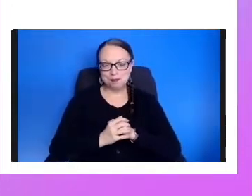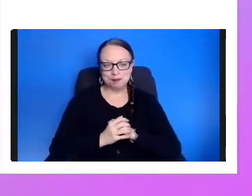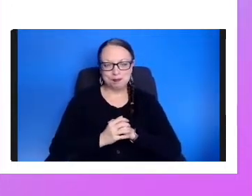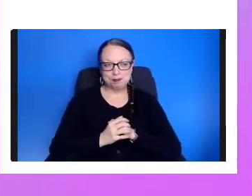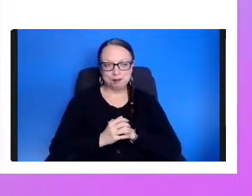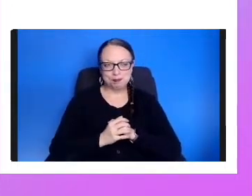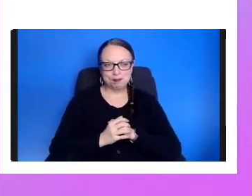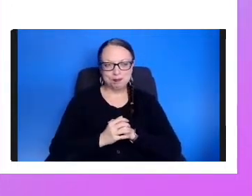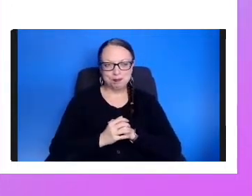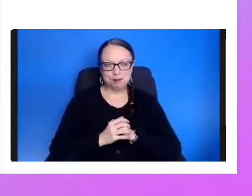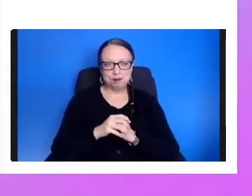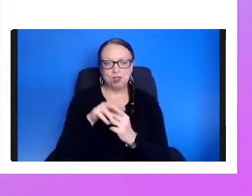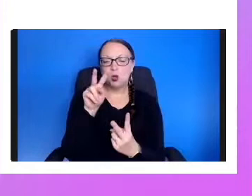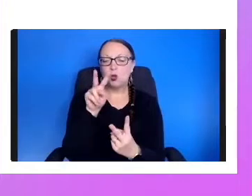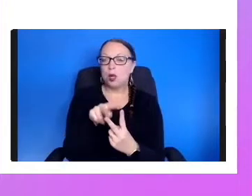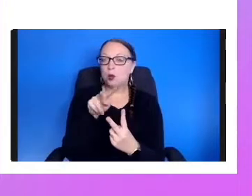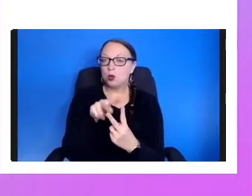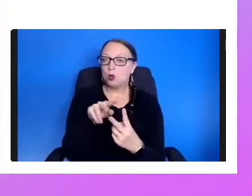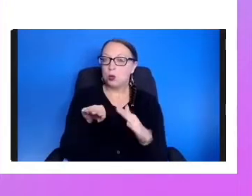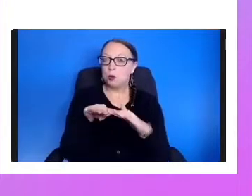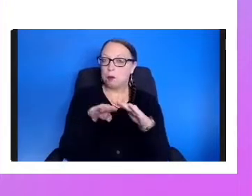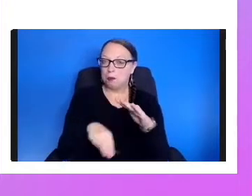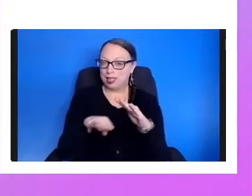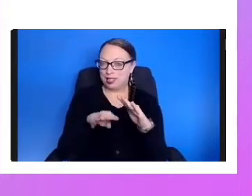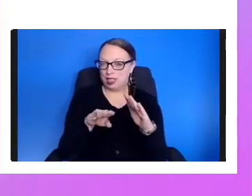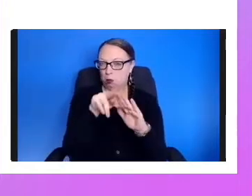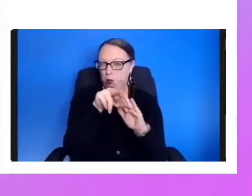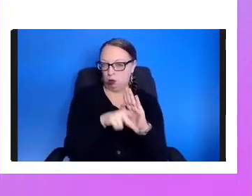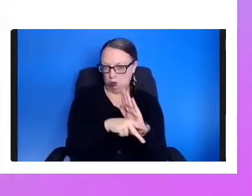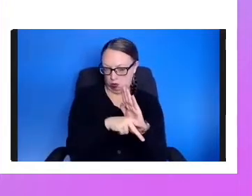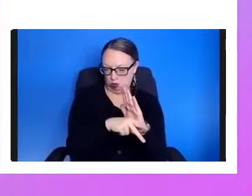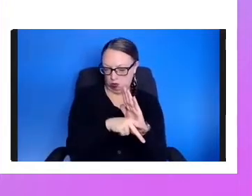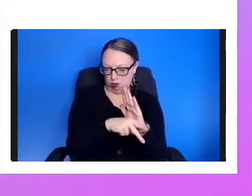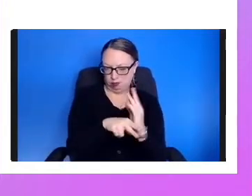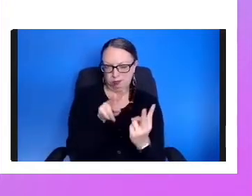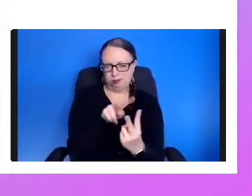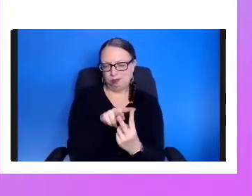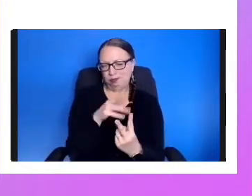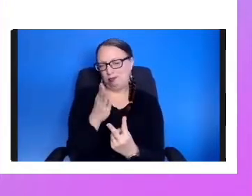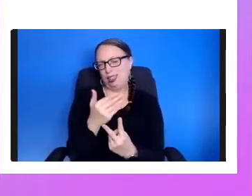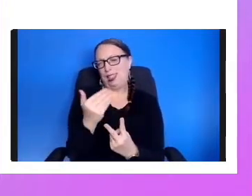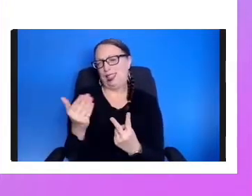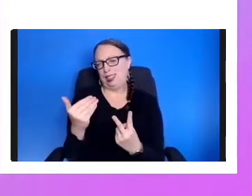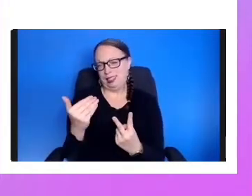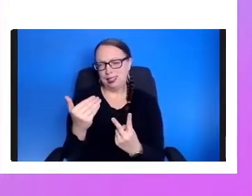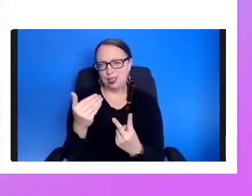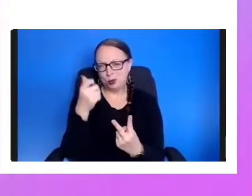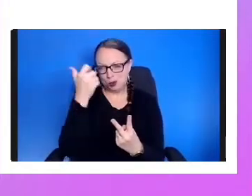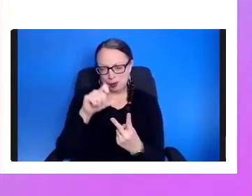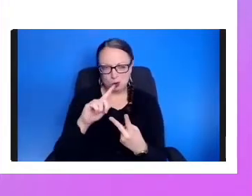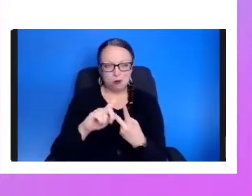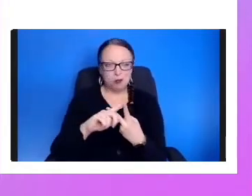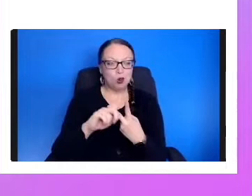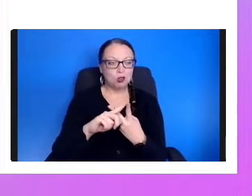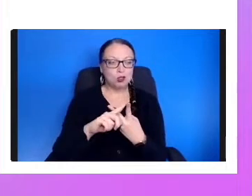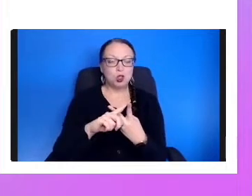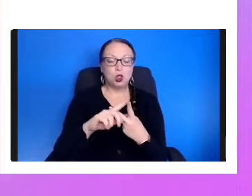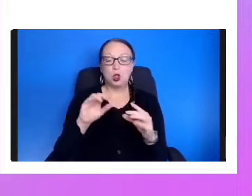Which brings us to two basic principles of inclusive design these are pretty easy to remember. The first one is do no evil,